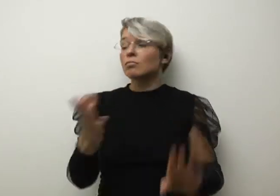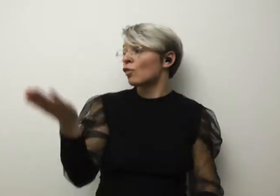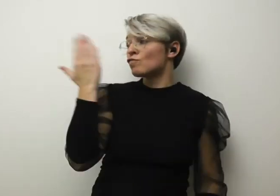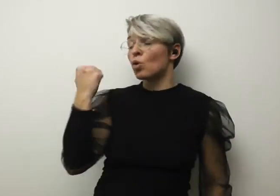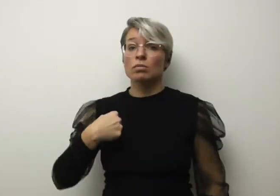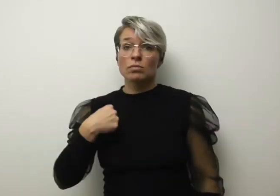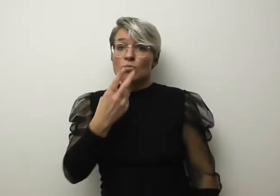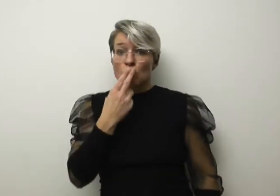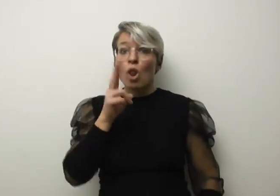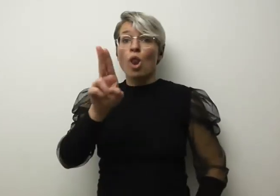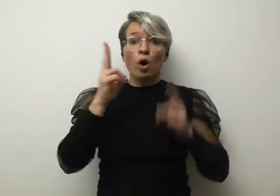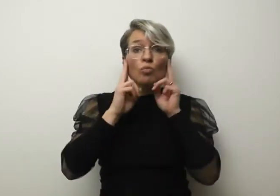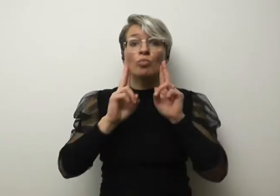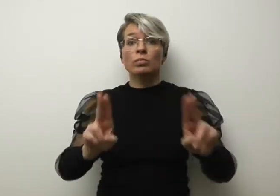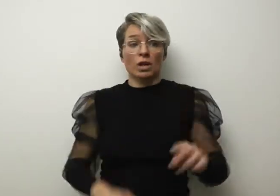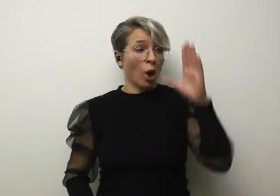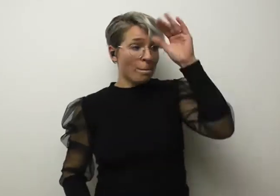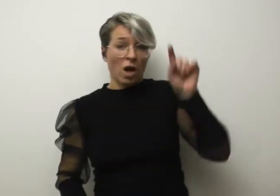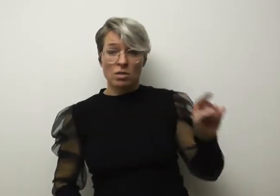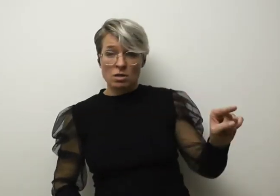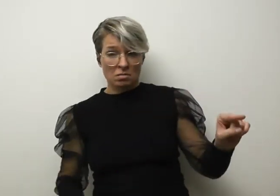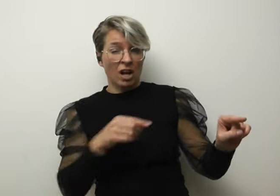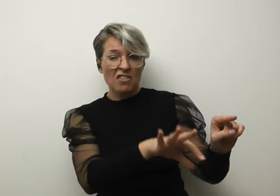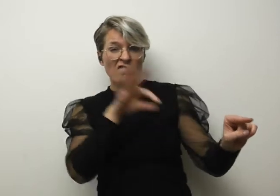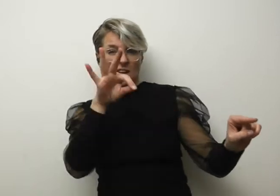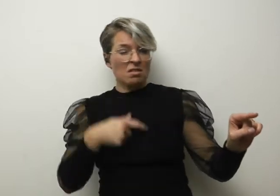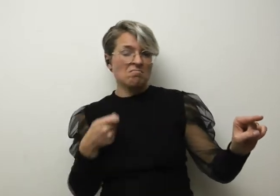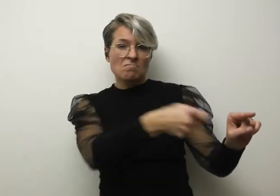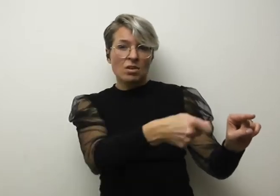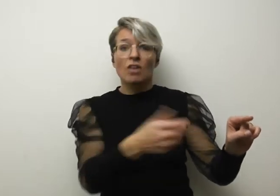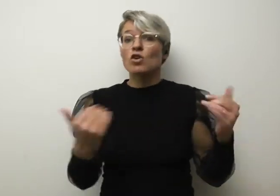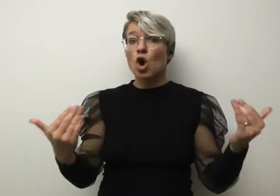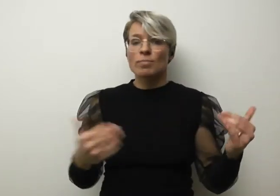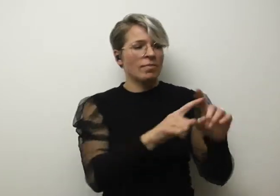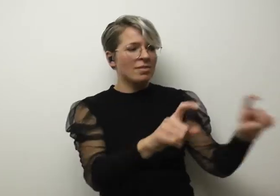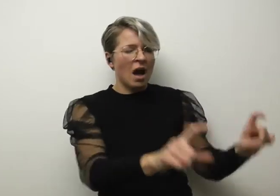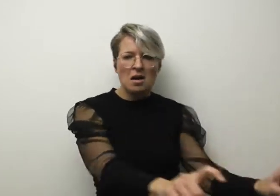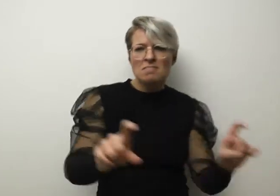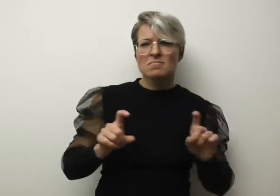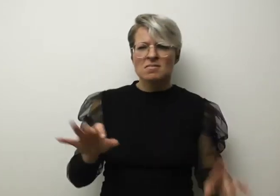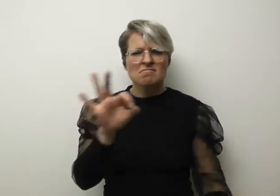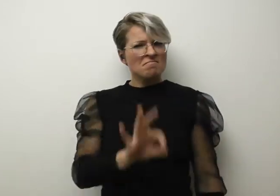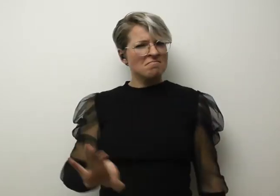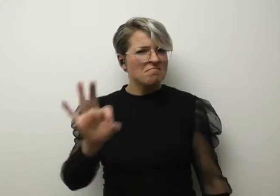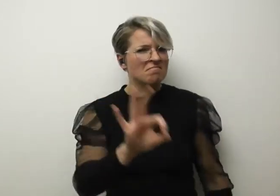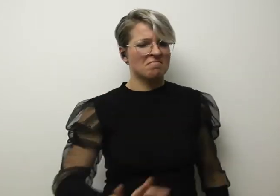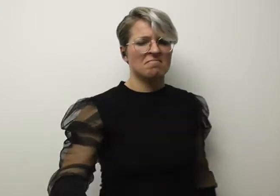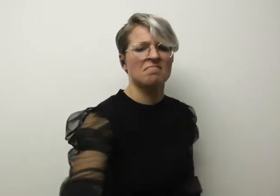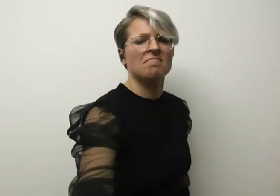But I made me a vow to the moon and stars I'd search the honky tonks and bars And kill that man that gave me that awful name